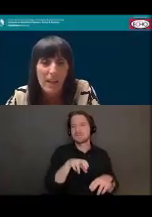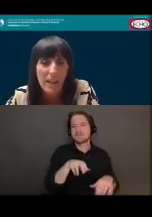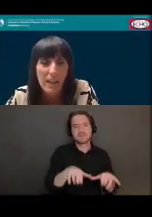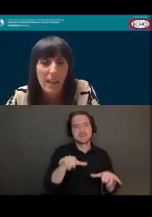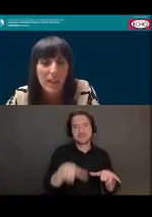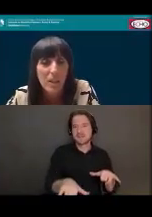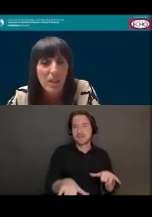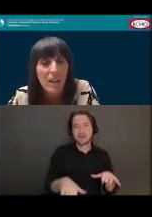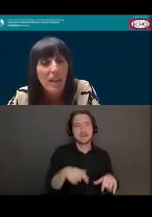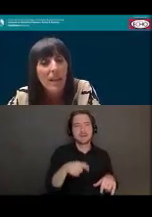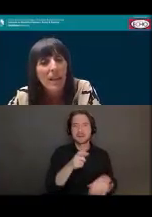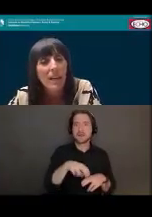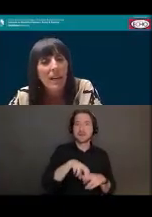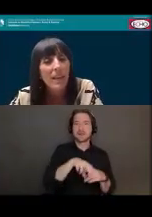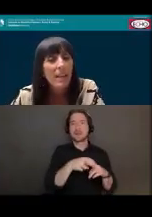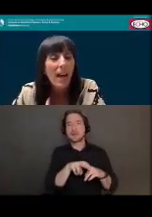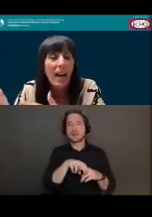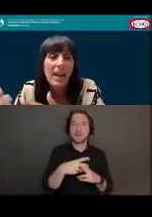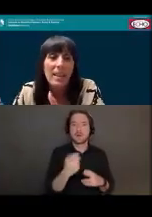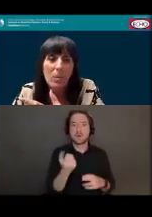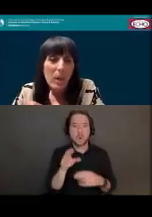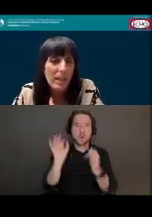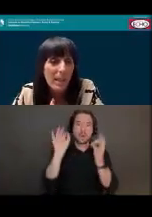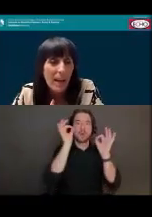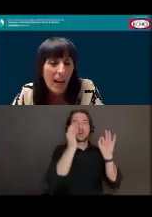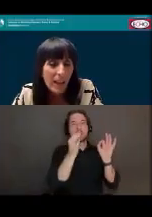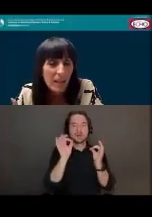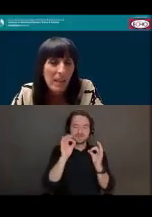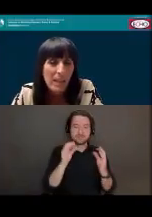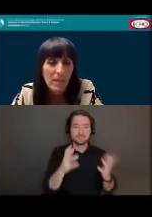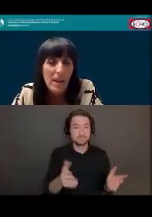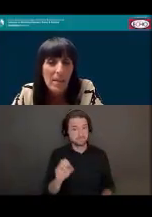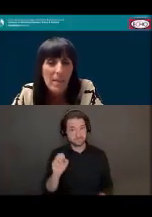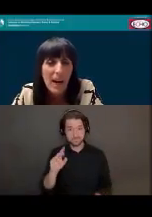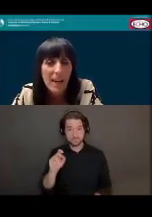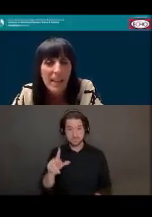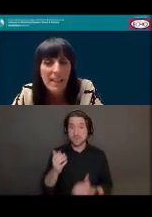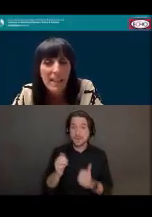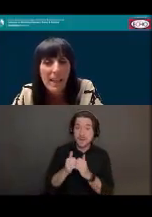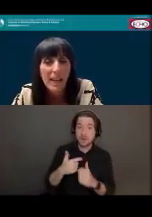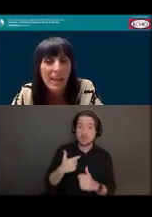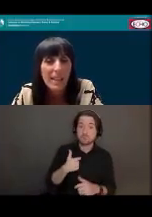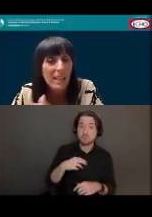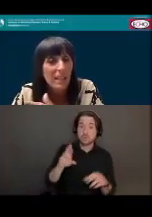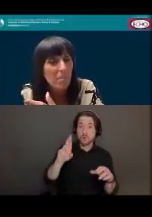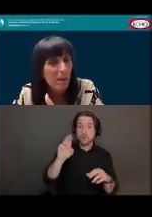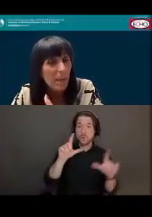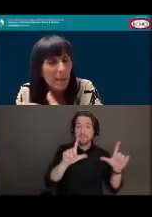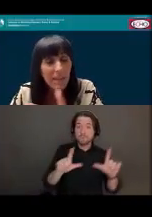engaged. And ways that I can reframe that is that maybe this